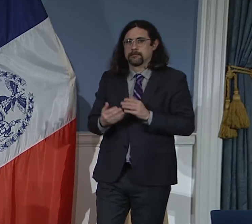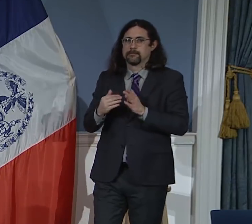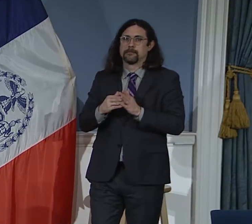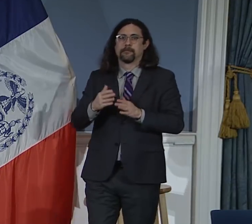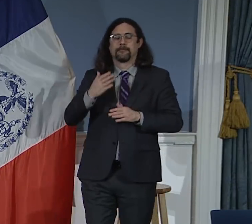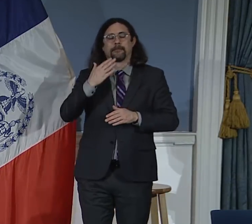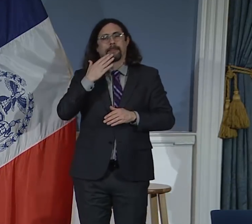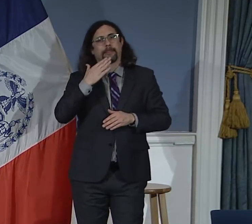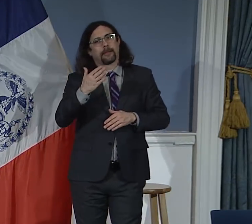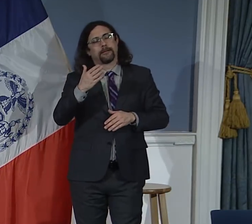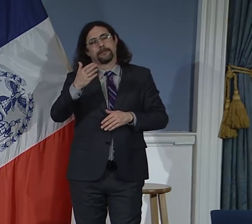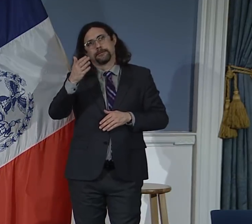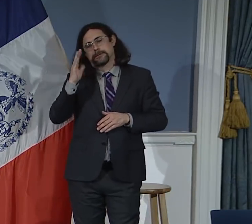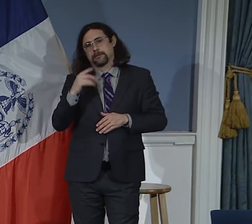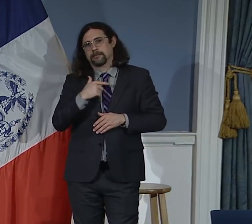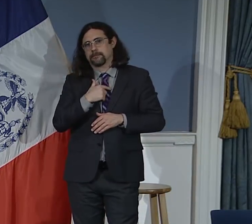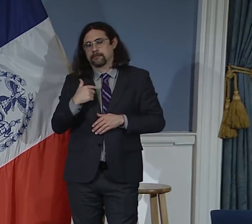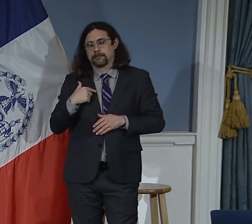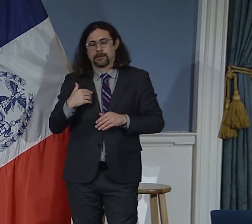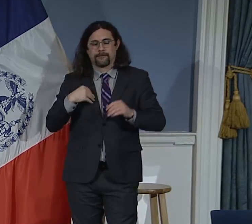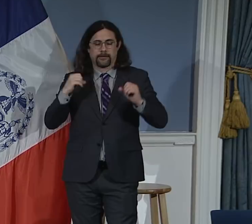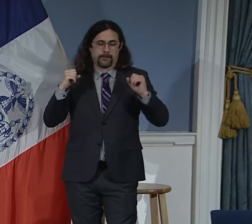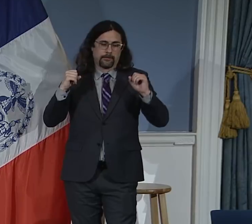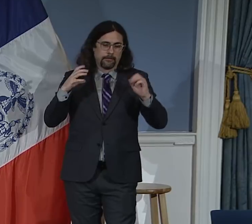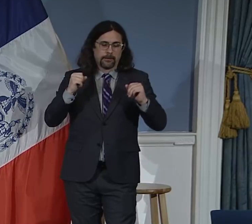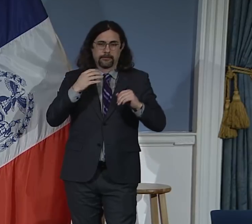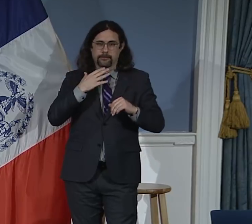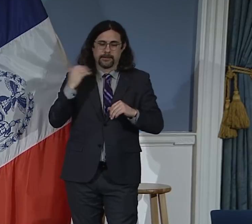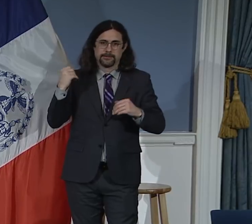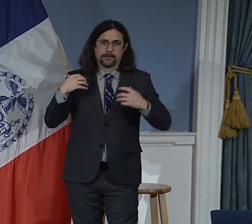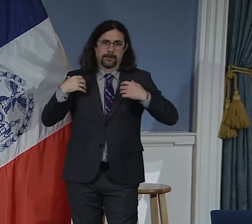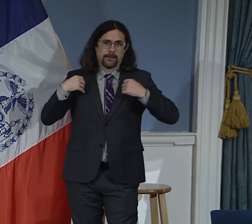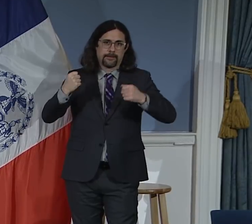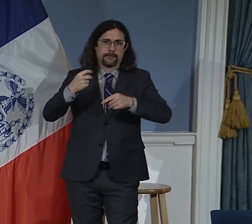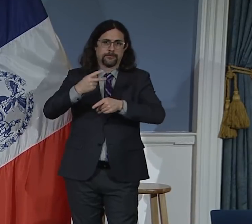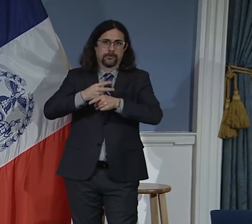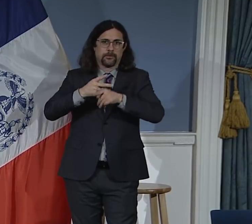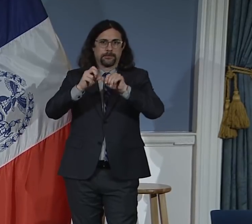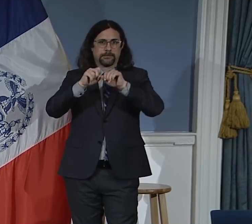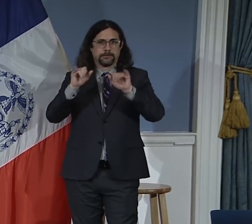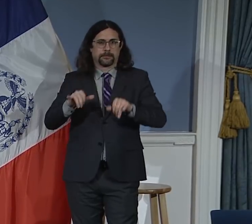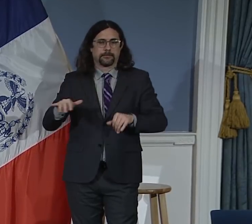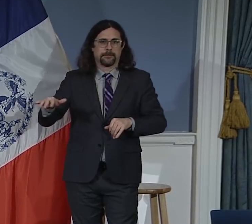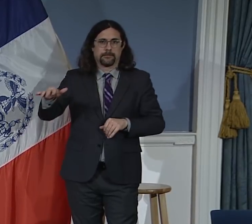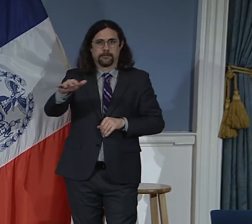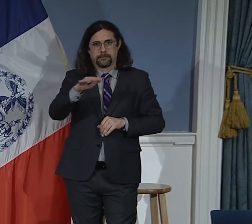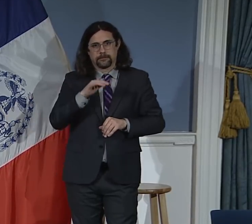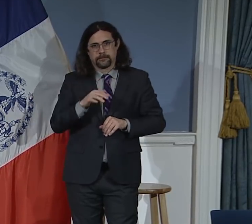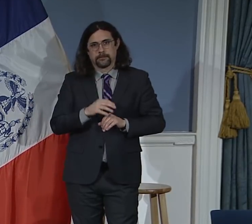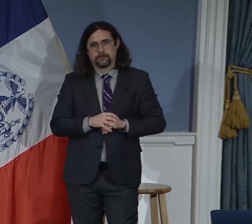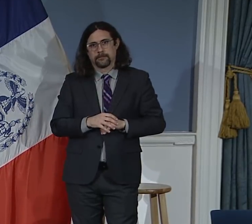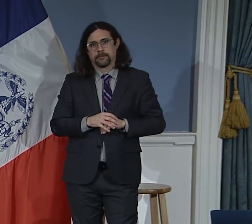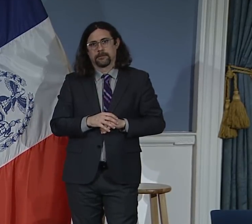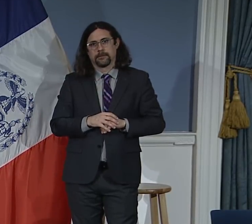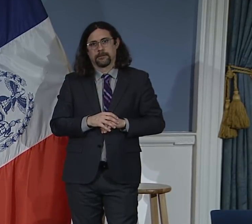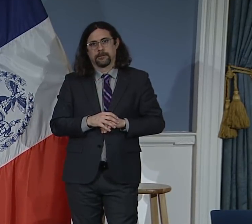AGAIN, WE HAVE, THANK GOD, THE BIGGEST, BEST HEALTH CARE APPARATUS YANWHREE NI THE COUNTRY, AND WE